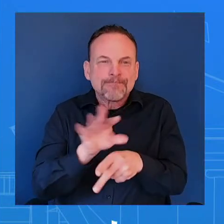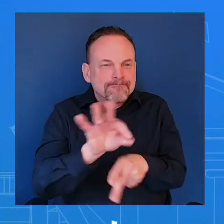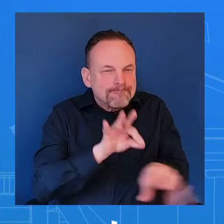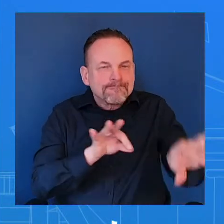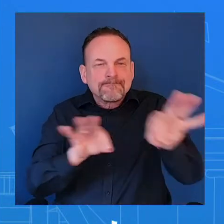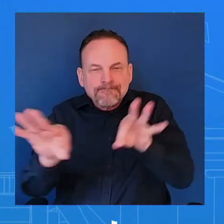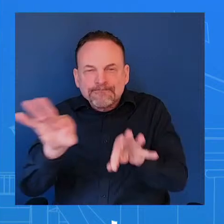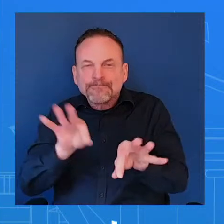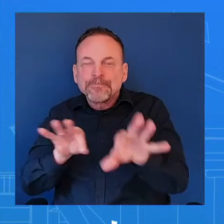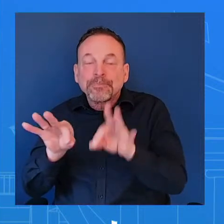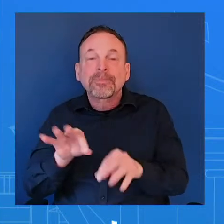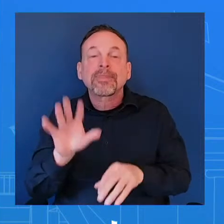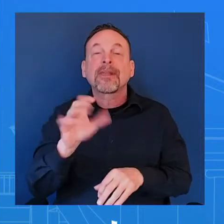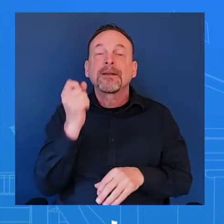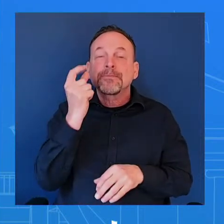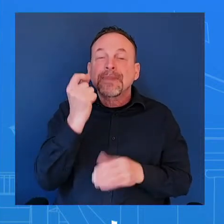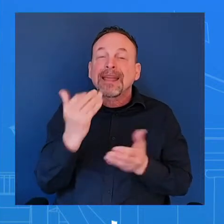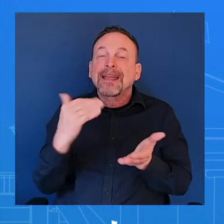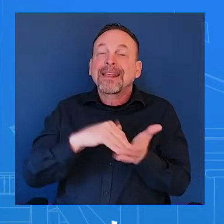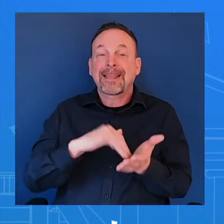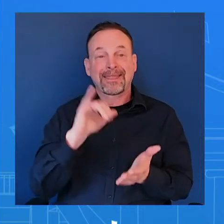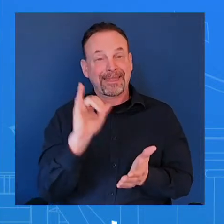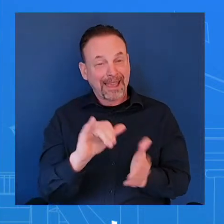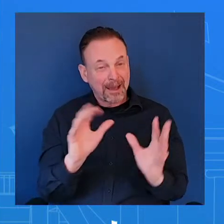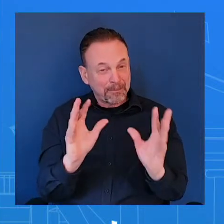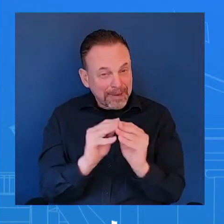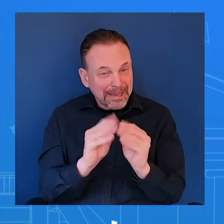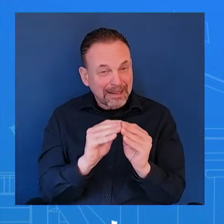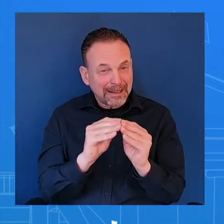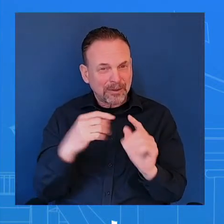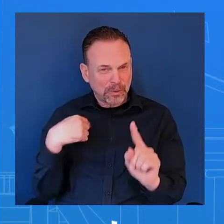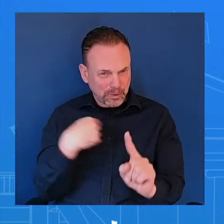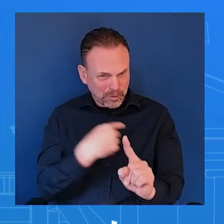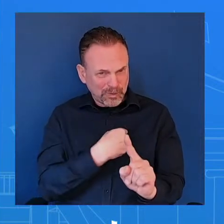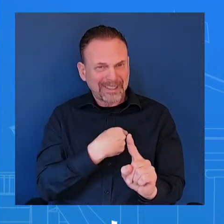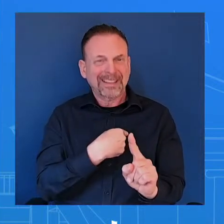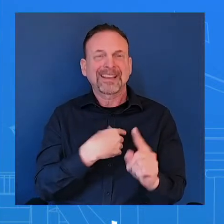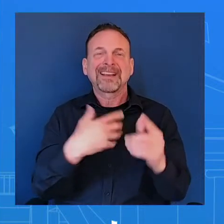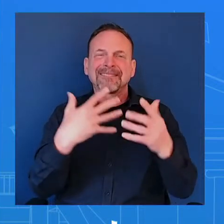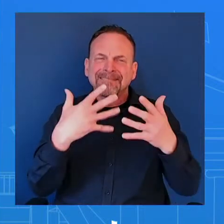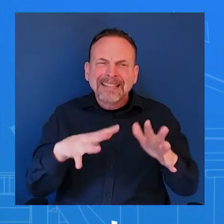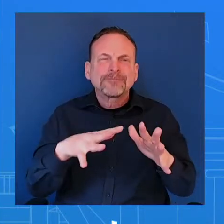after we had done the outreach for some time now. We wanted to make sure that this was a private meeting